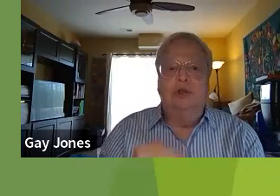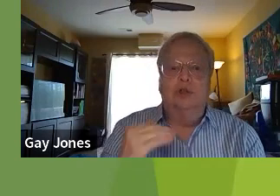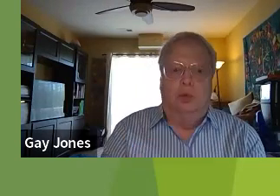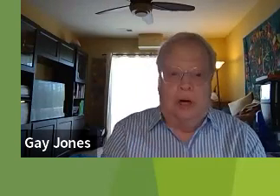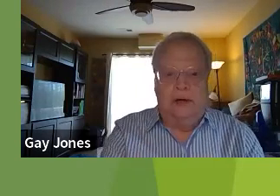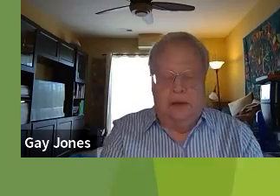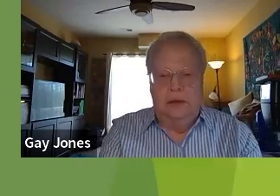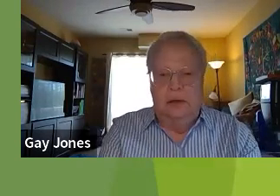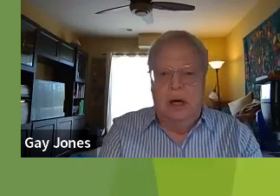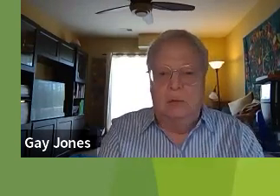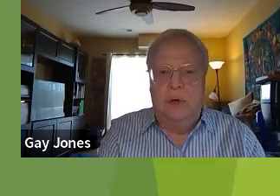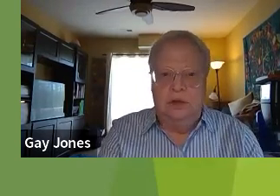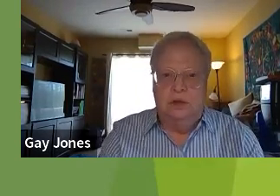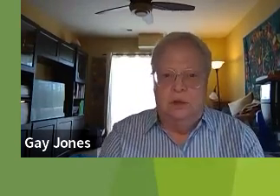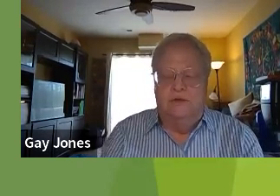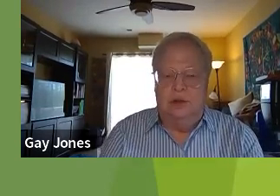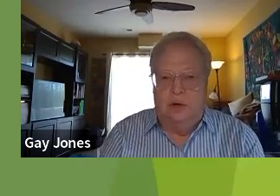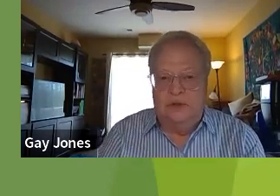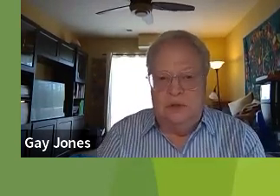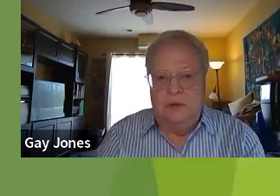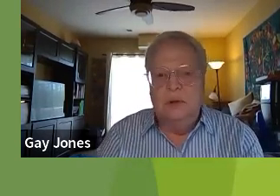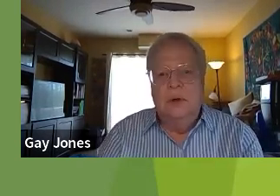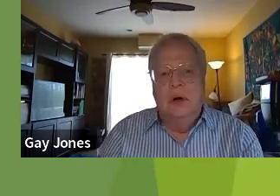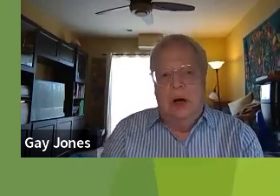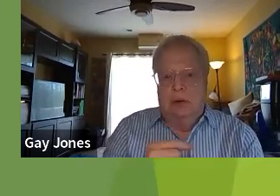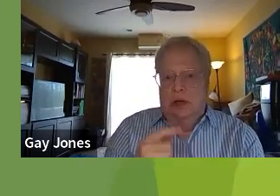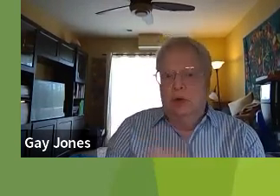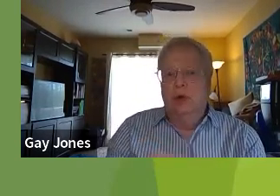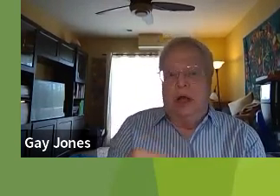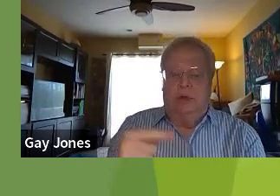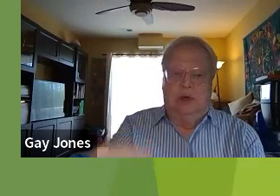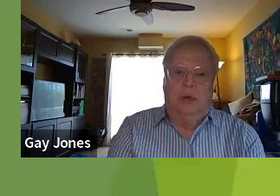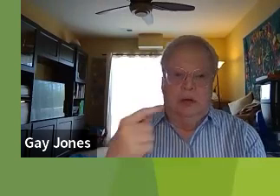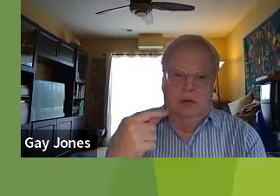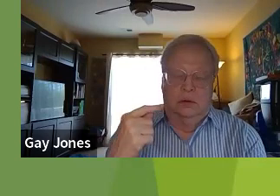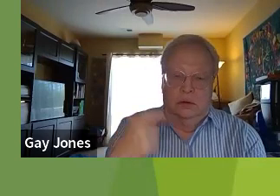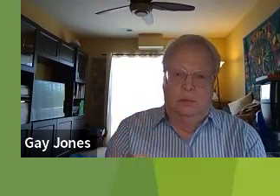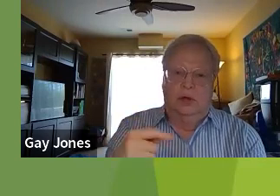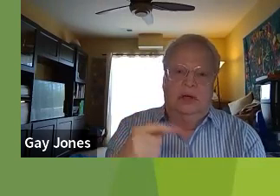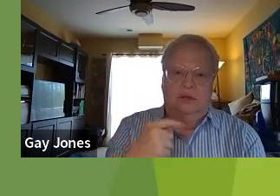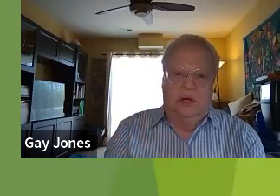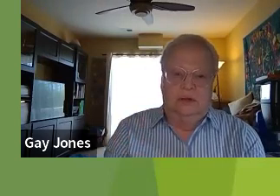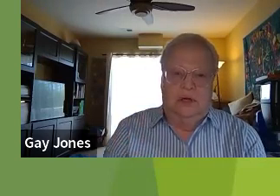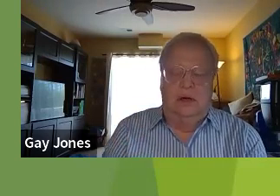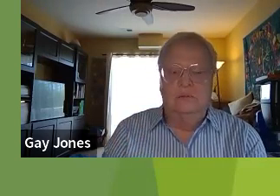directly and register for services. And communicate with somebody who communicates in ASL.